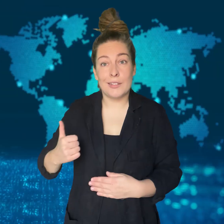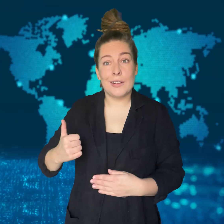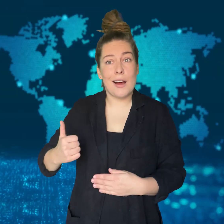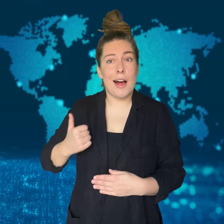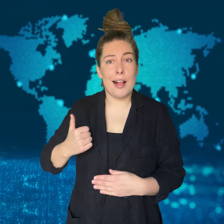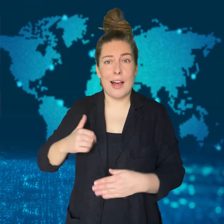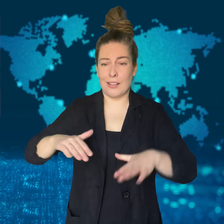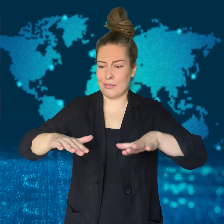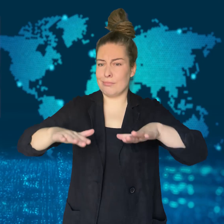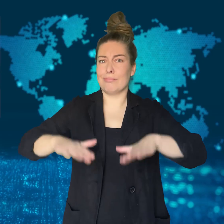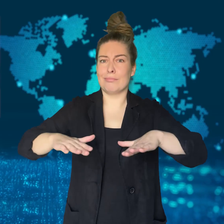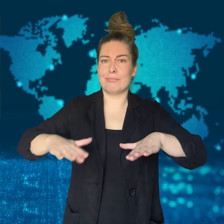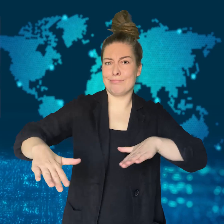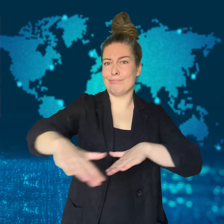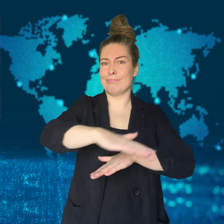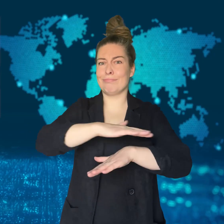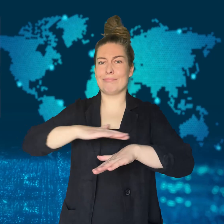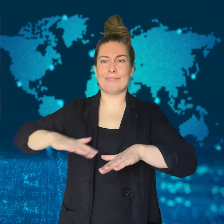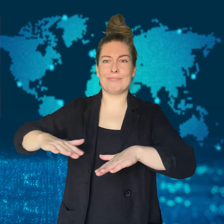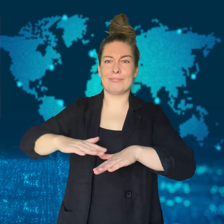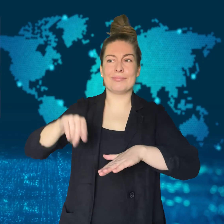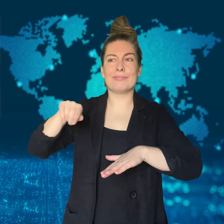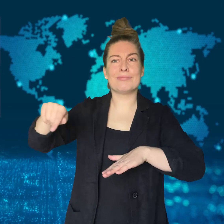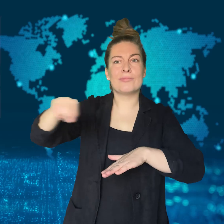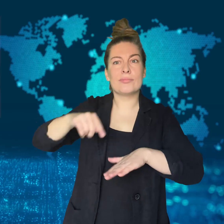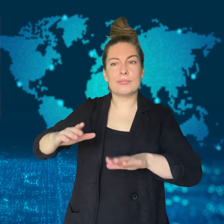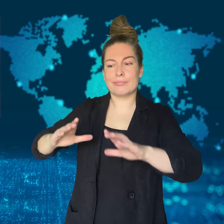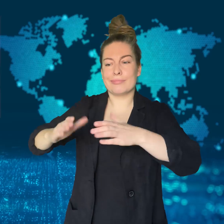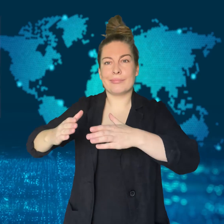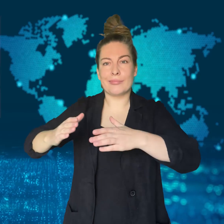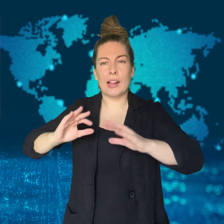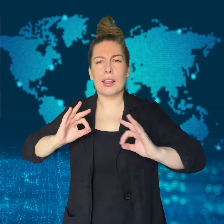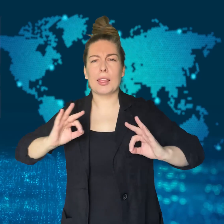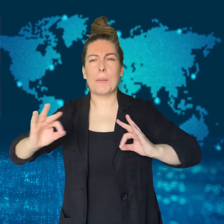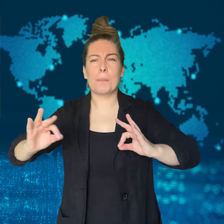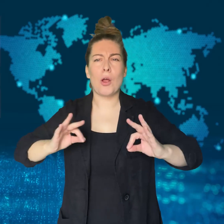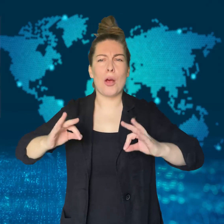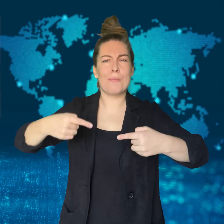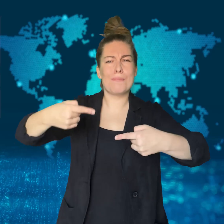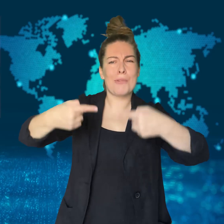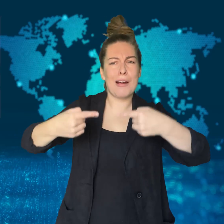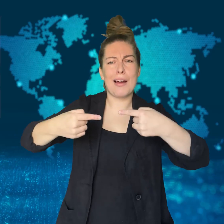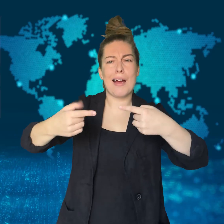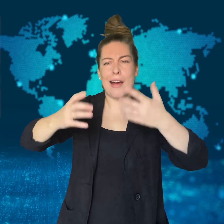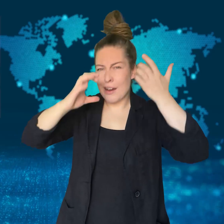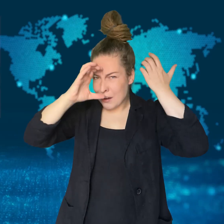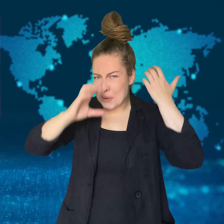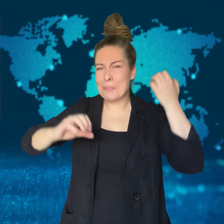[MONIKA]: Canada has expelled its Indian diplomats after accusing them of